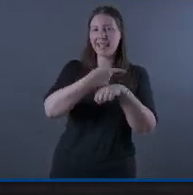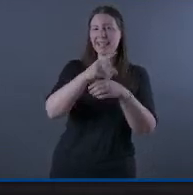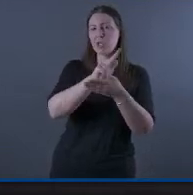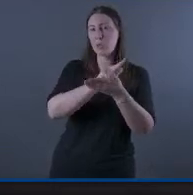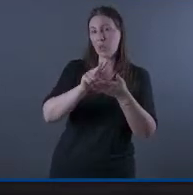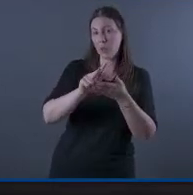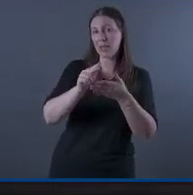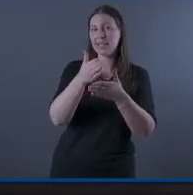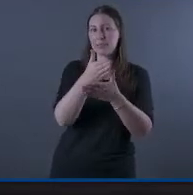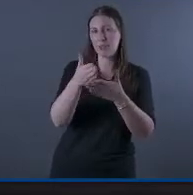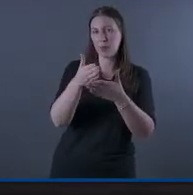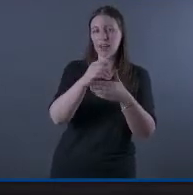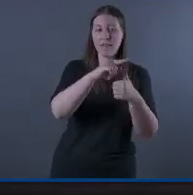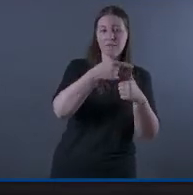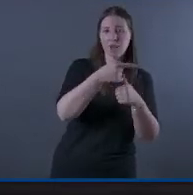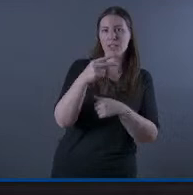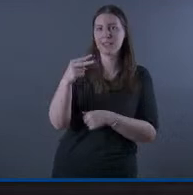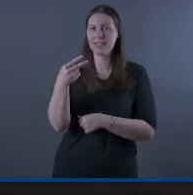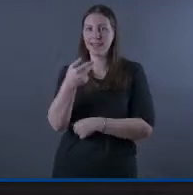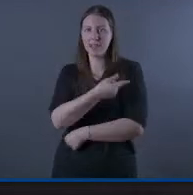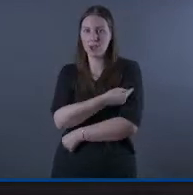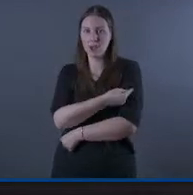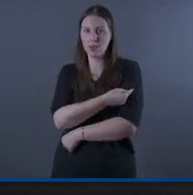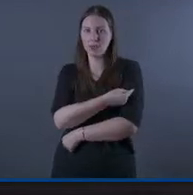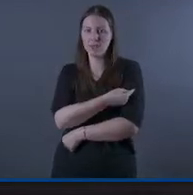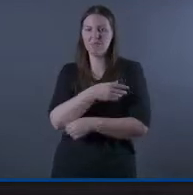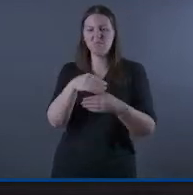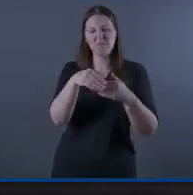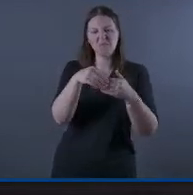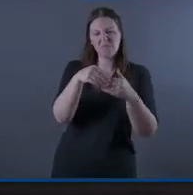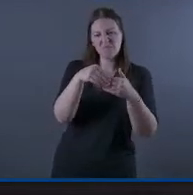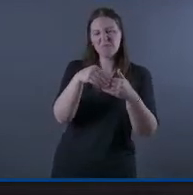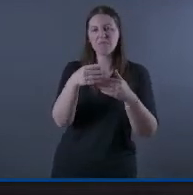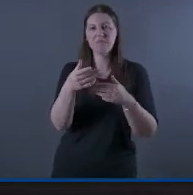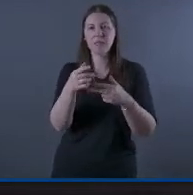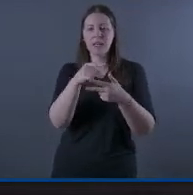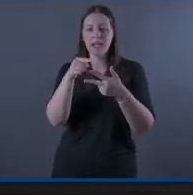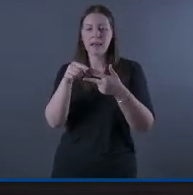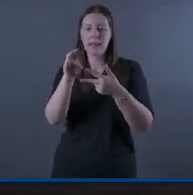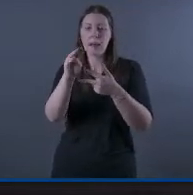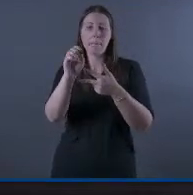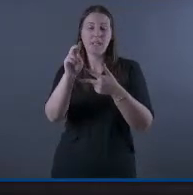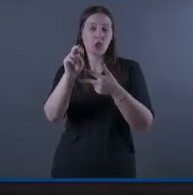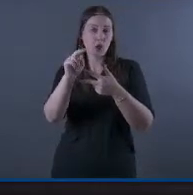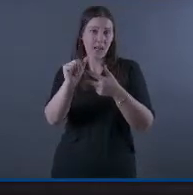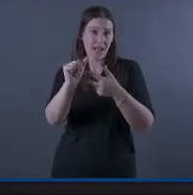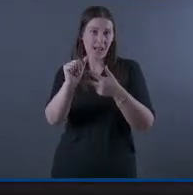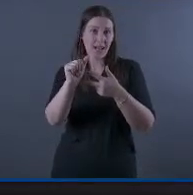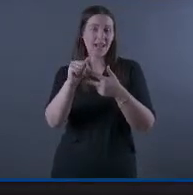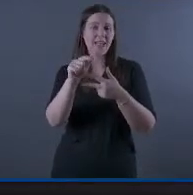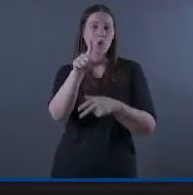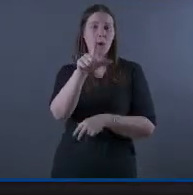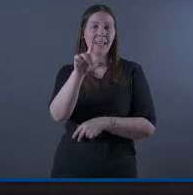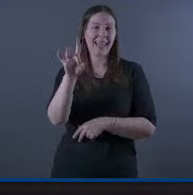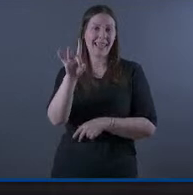doesn't have to be exactly 21 days. And for the Moderna vaccine, second dose is recommended 28 days later or four weeks later.